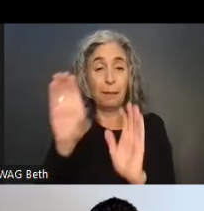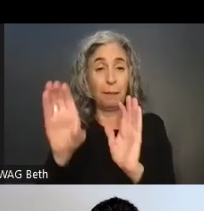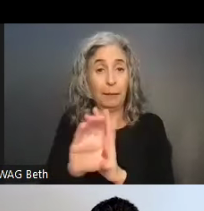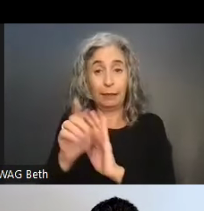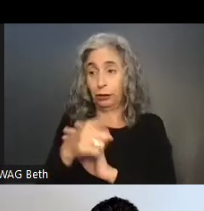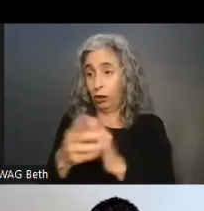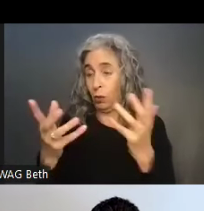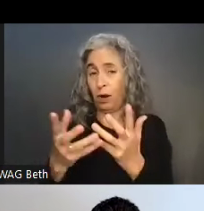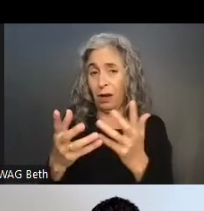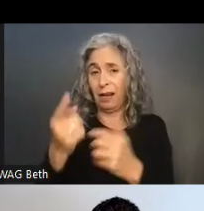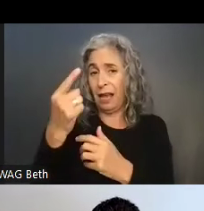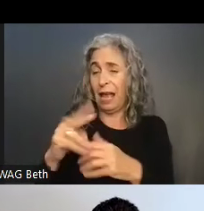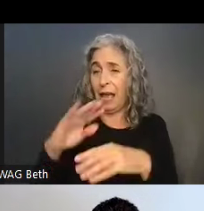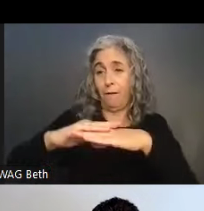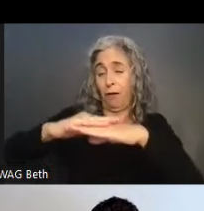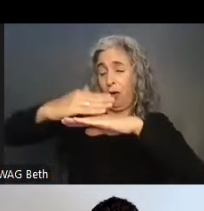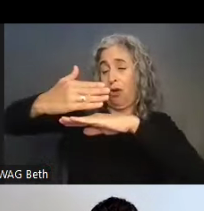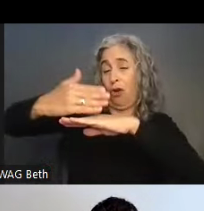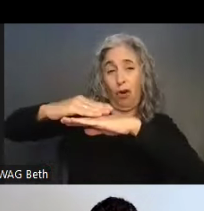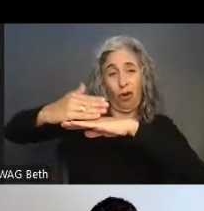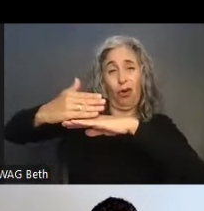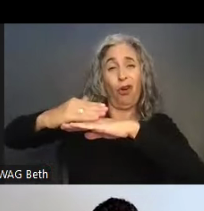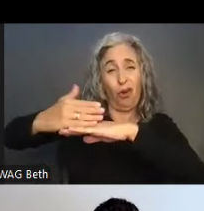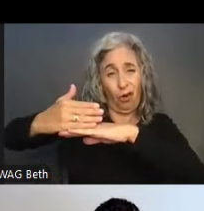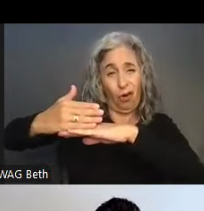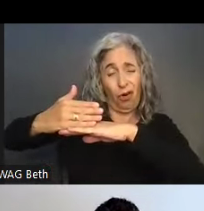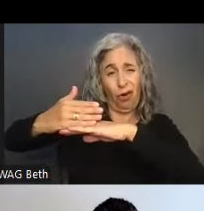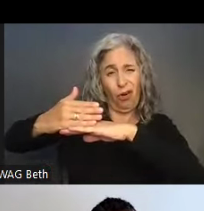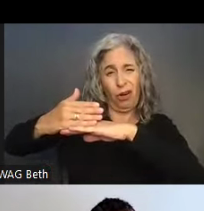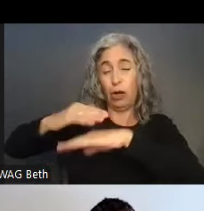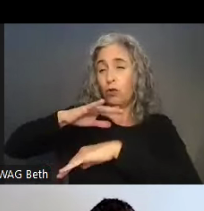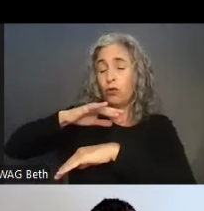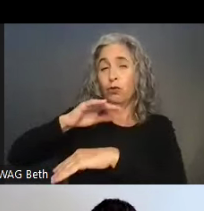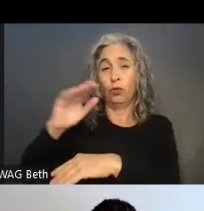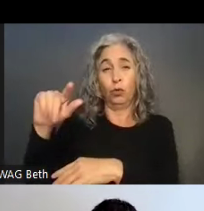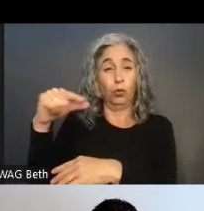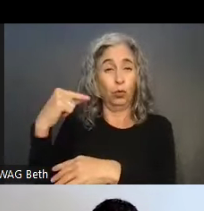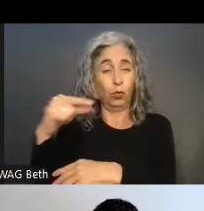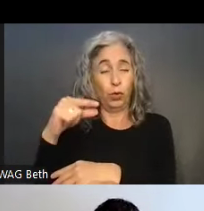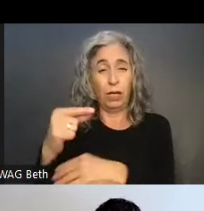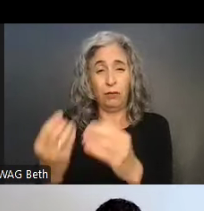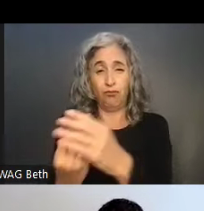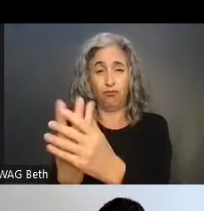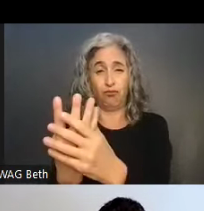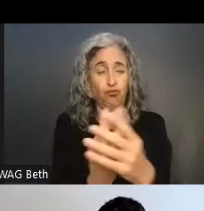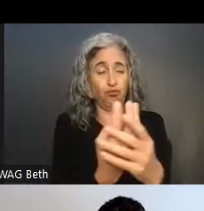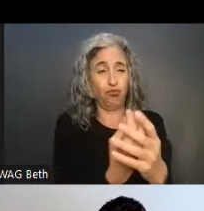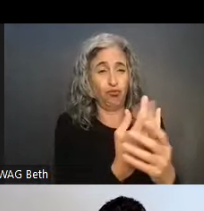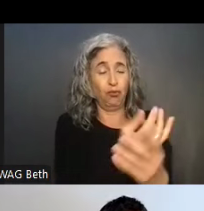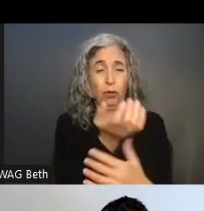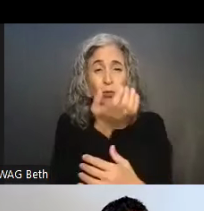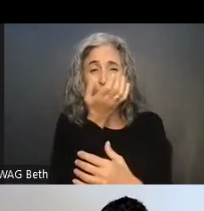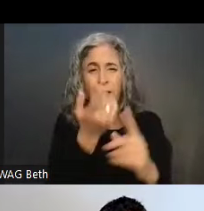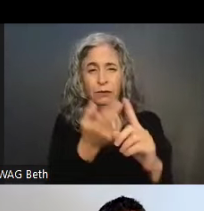half open laptop within which are green sprouts and grasses emerging from dark soil where you